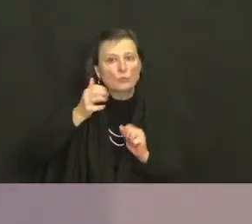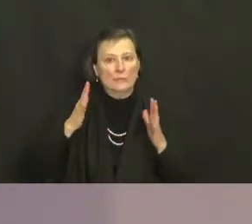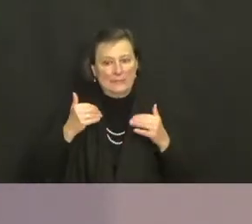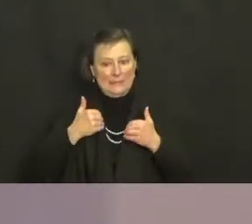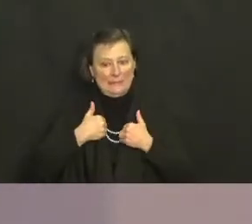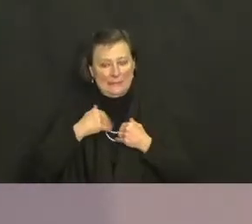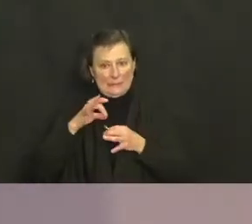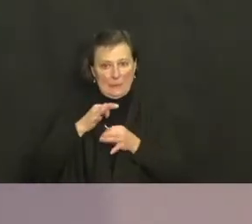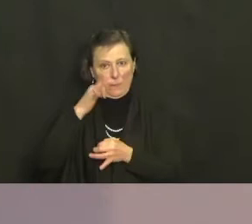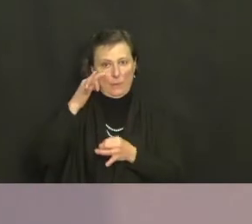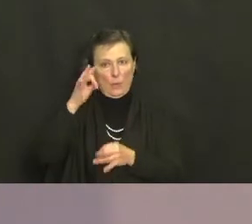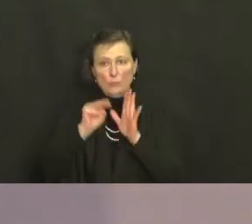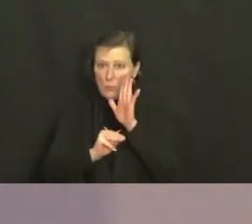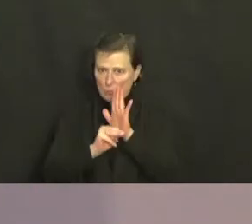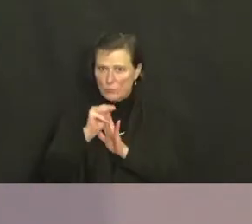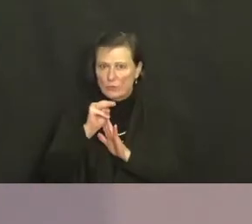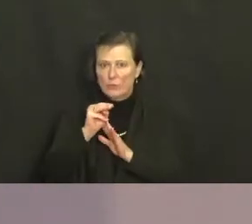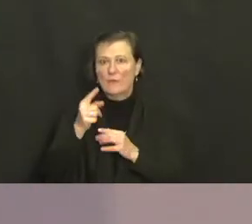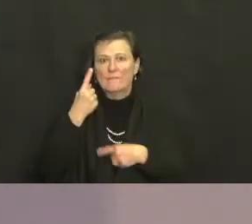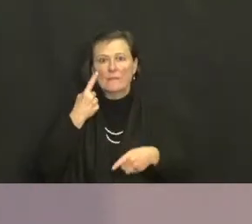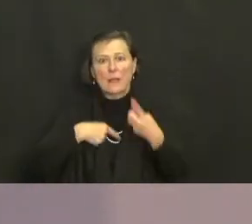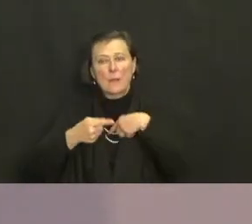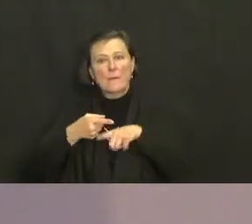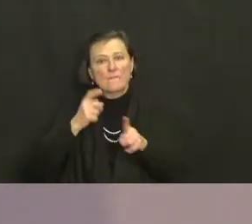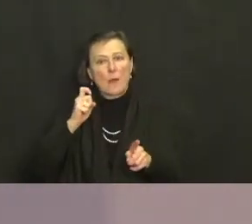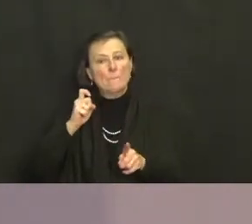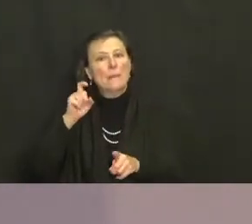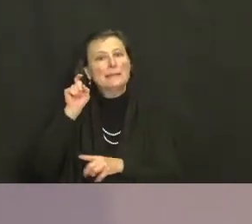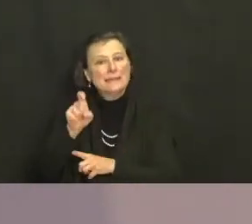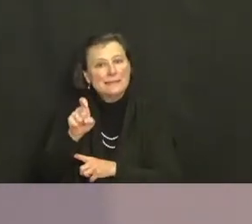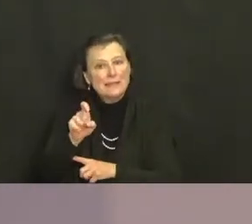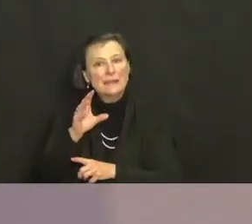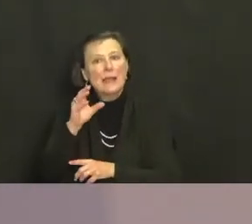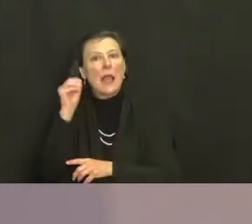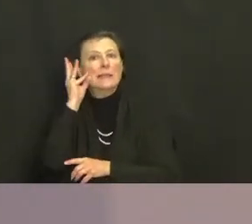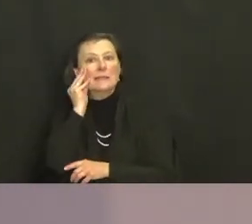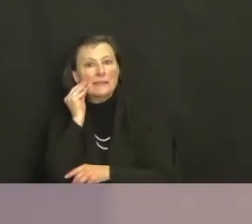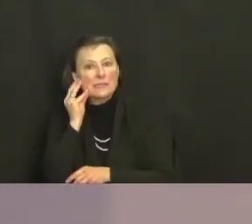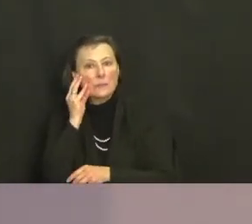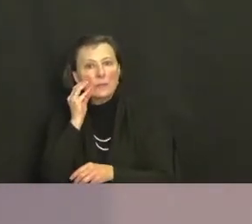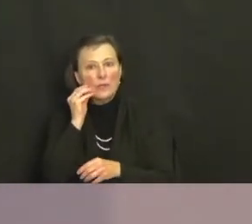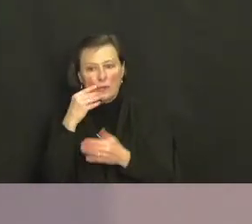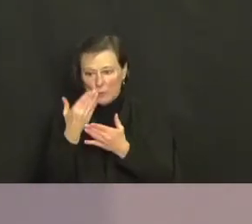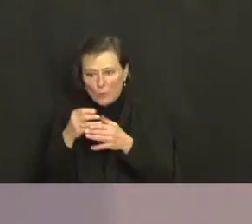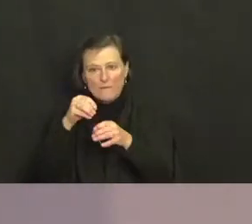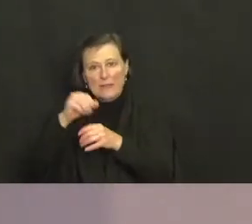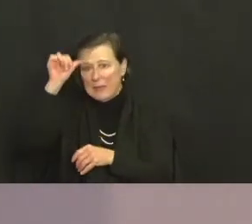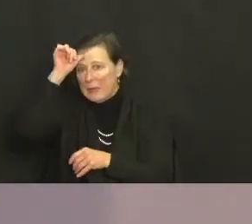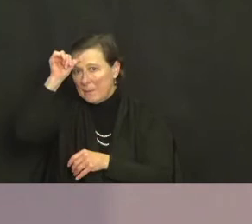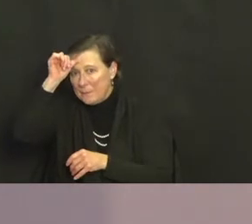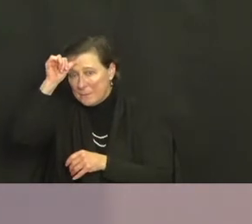and hard experience, as was proven in India and American South during the civil rights era.